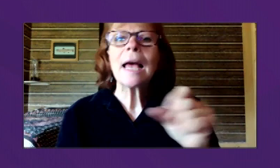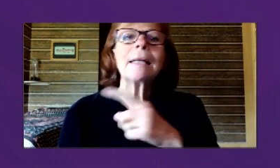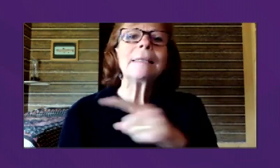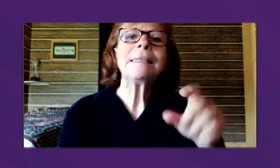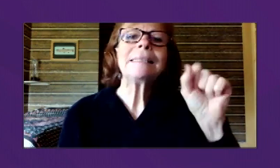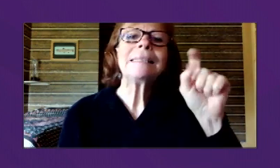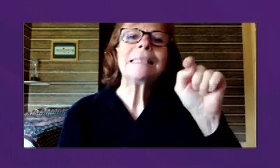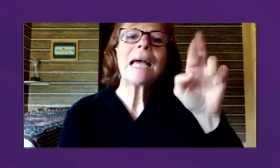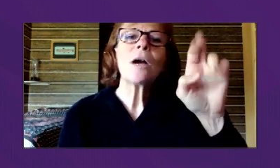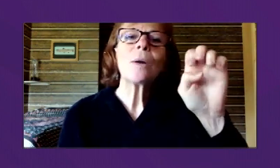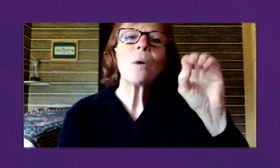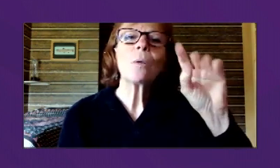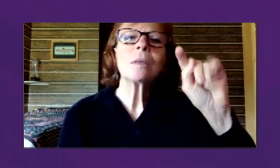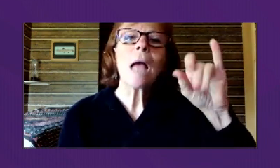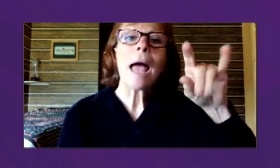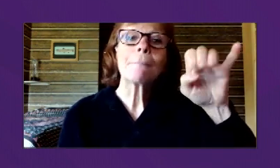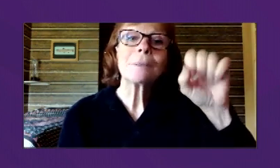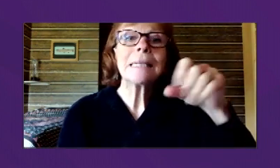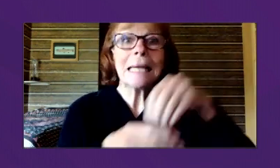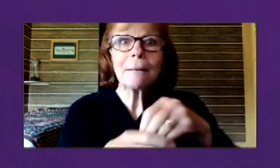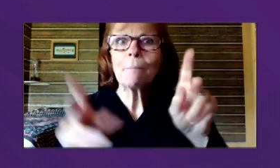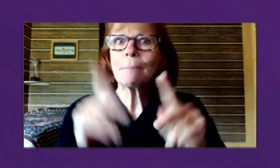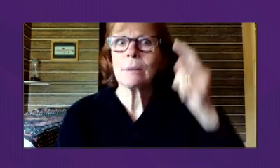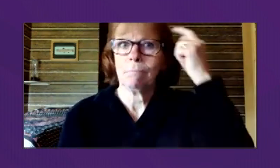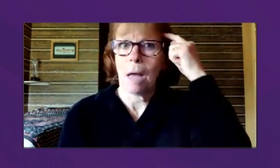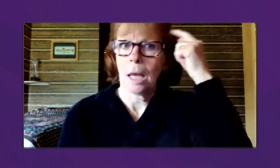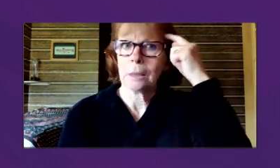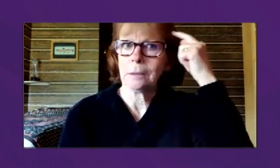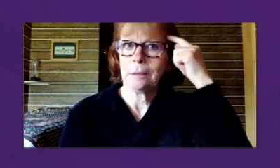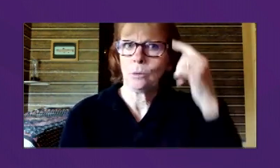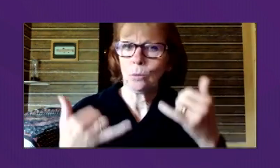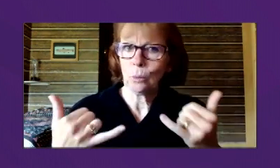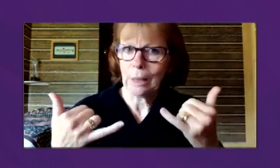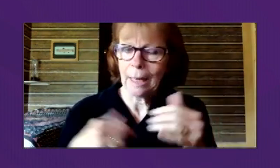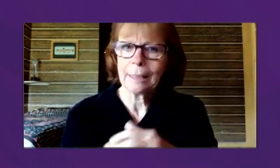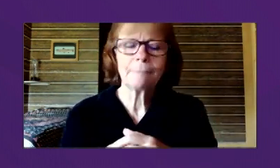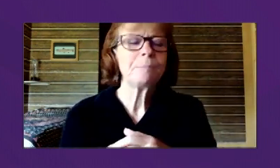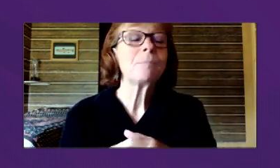American consciousness today. Many of them are derived from complex relationships and